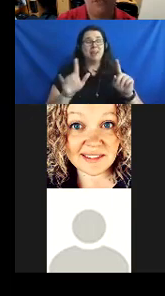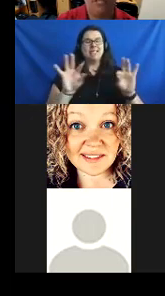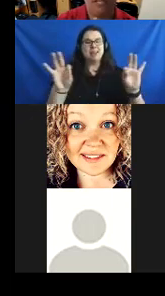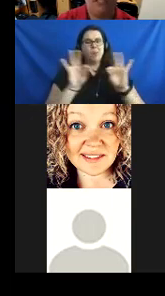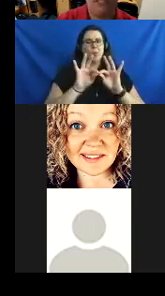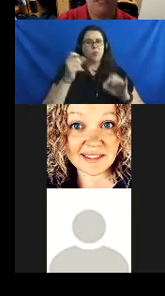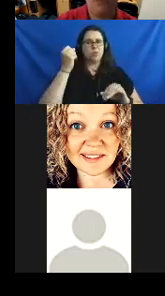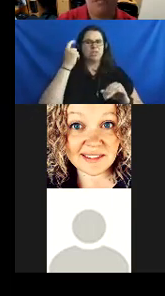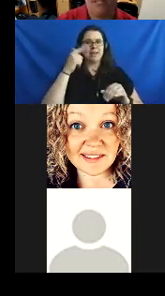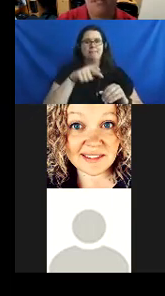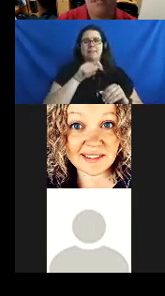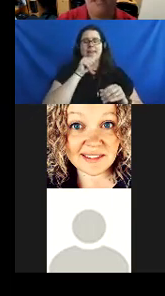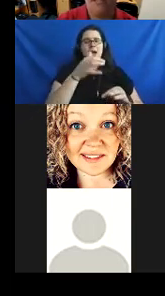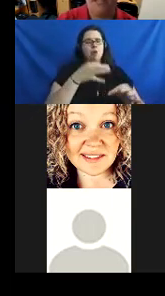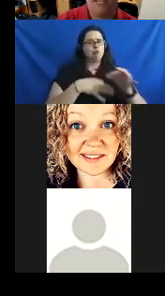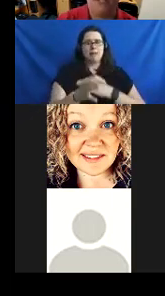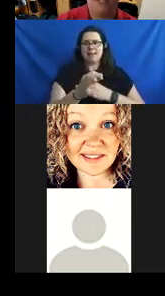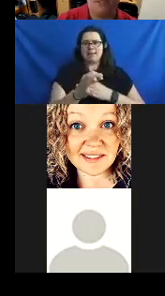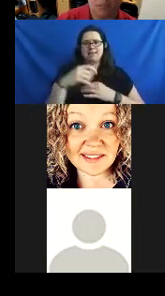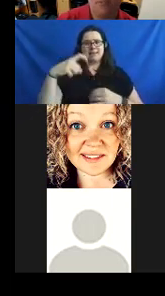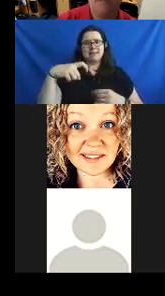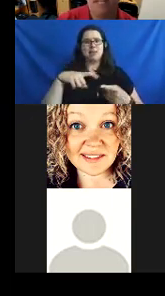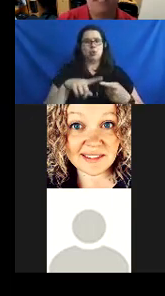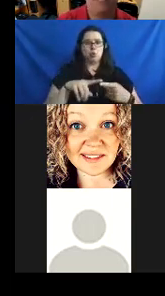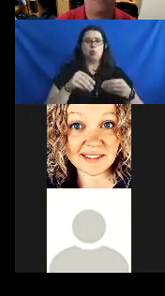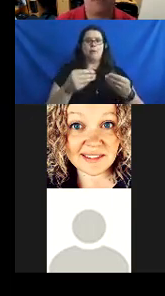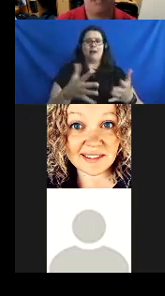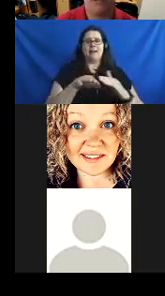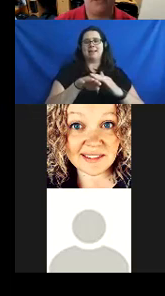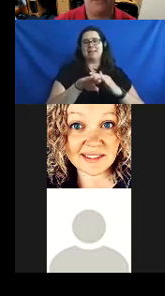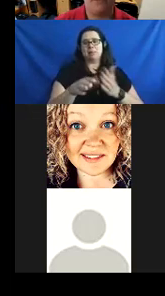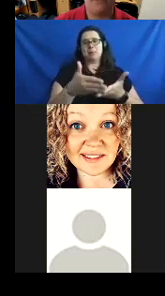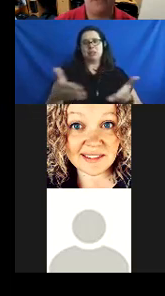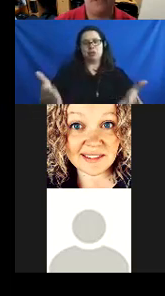UNDERSTAND IT DOESN'T REPLACE THE NEED TO PROVIDE ACCESSIBLE MATERIALS.